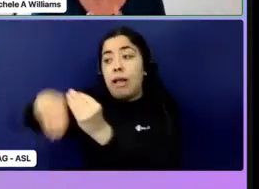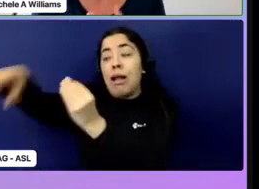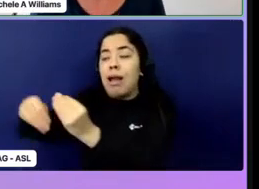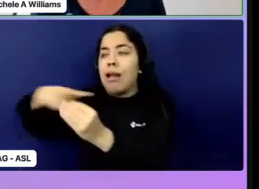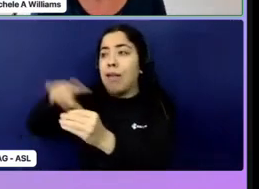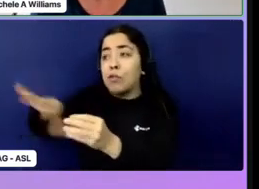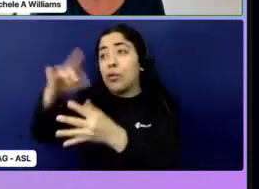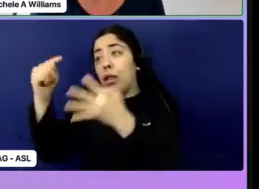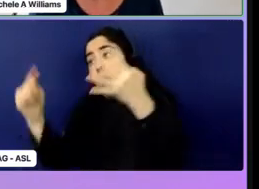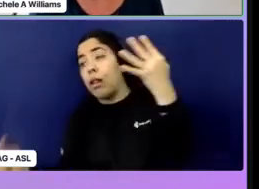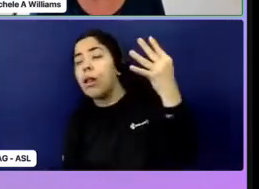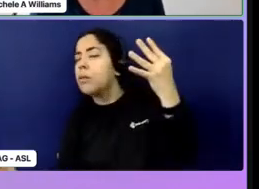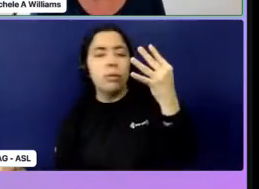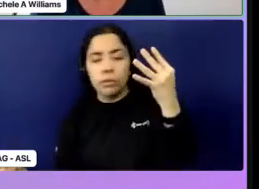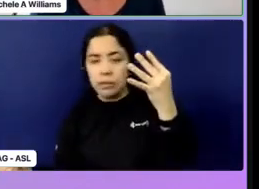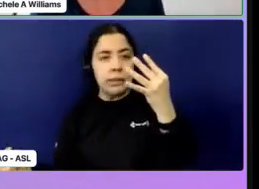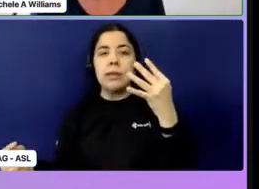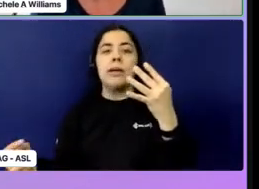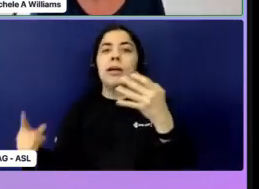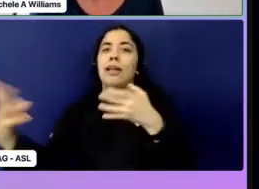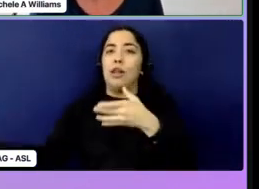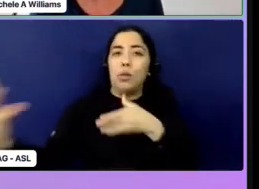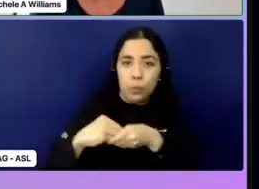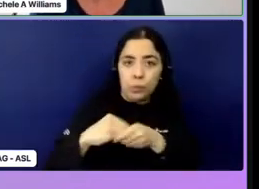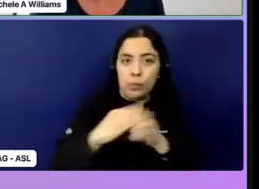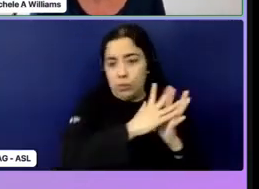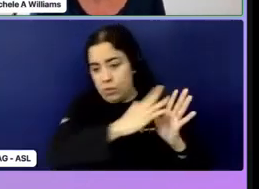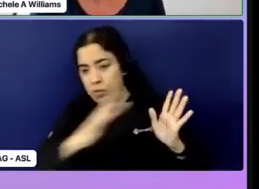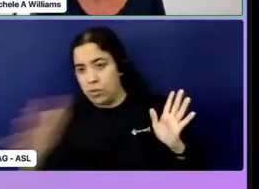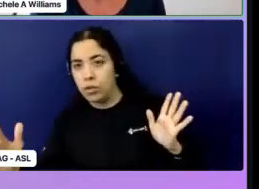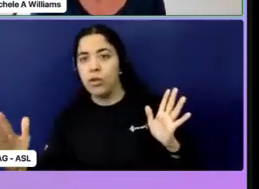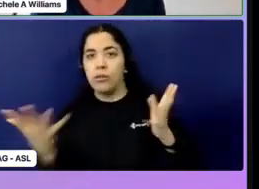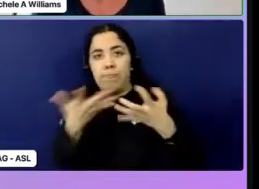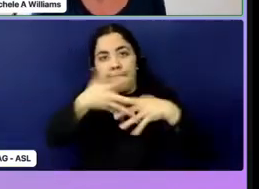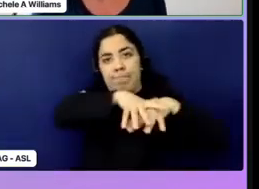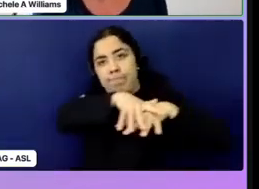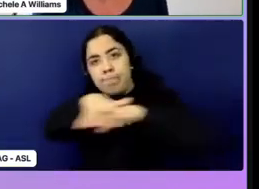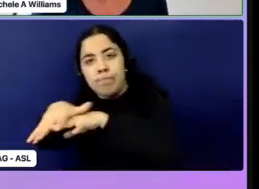activities promote inclusive practices and thus, everything else will balance itself out